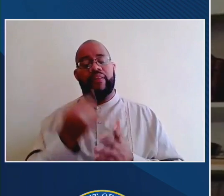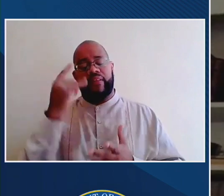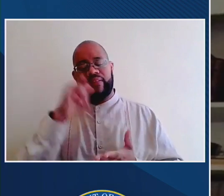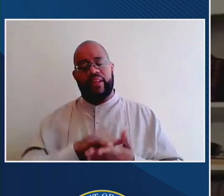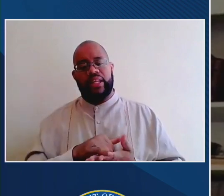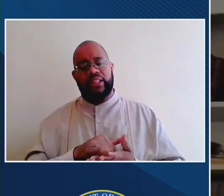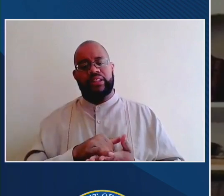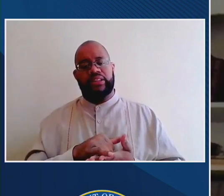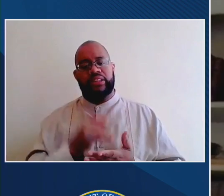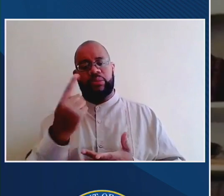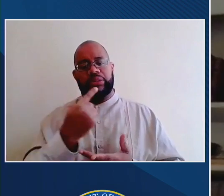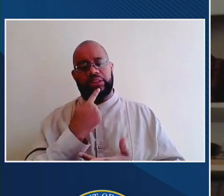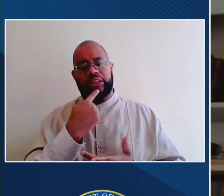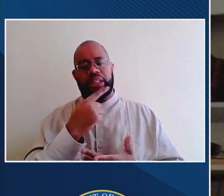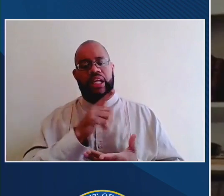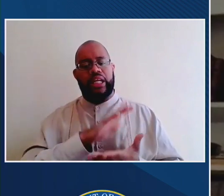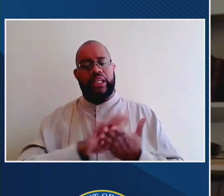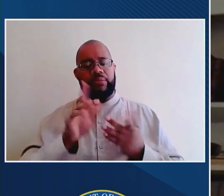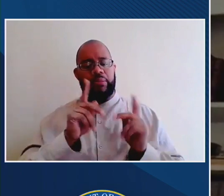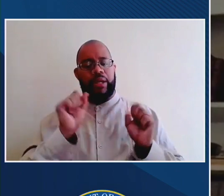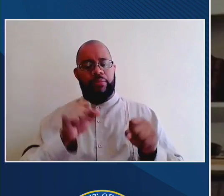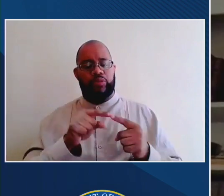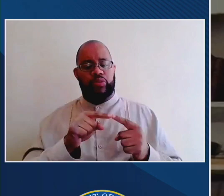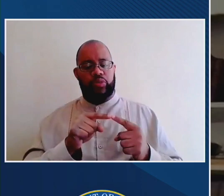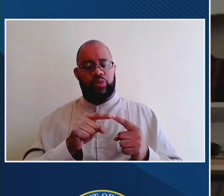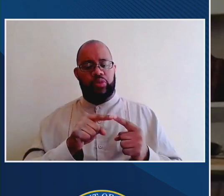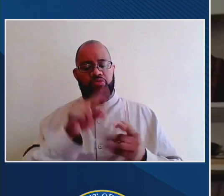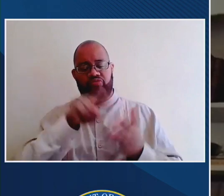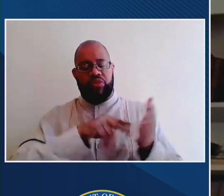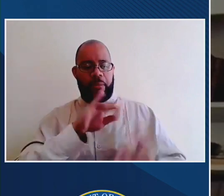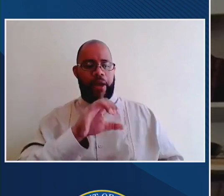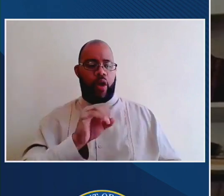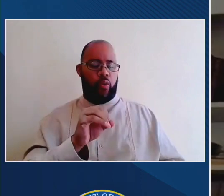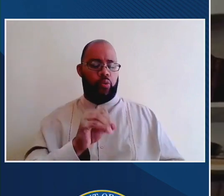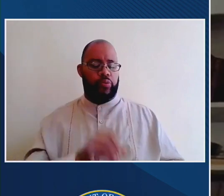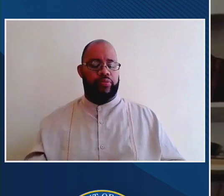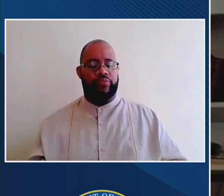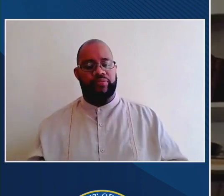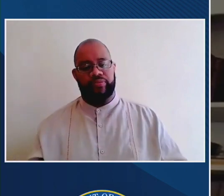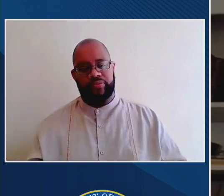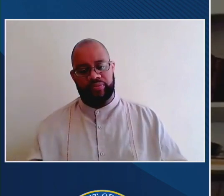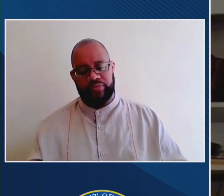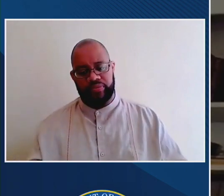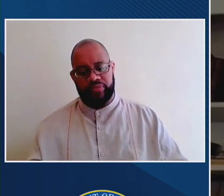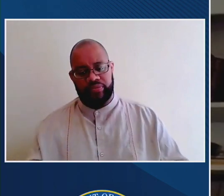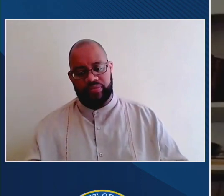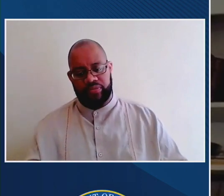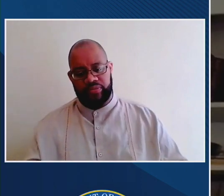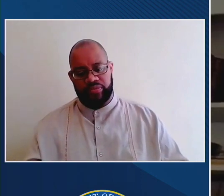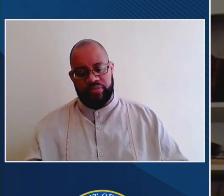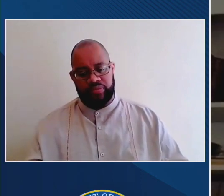it would be nice to be able for people to read the bios first. For those who aren't familiar with these individuals, it would be good for them to read the bios of that.